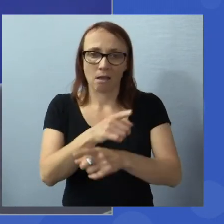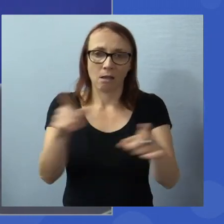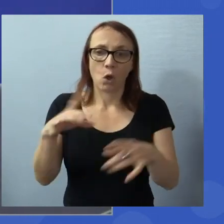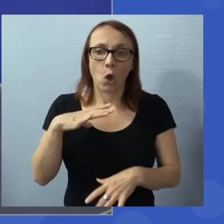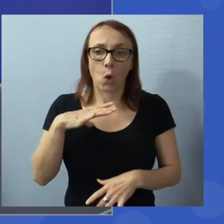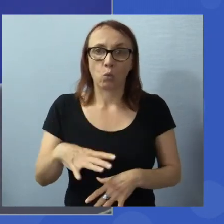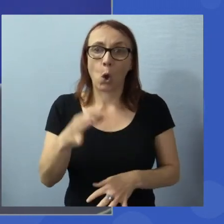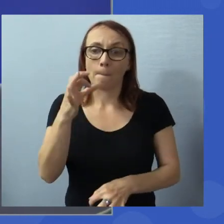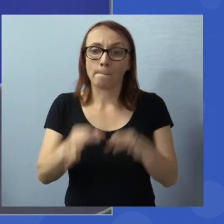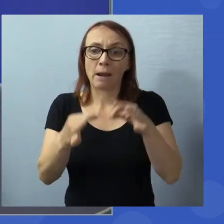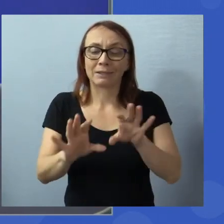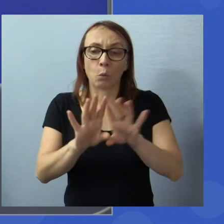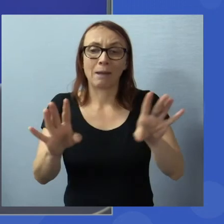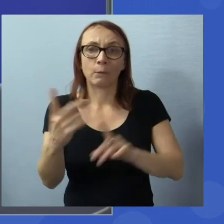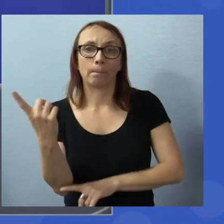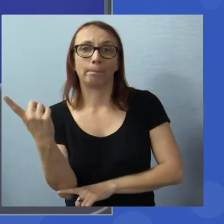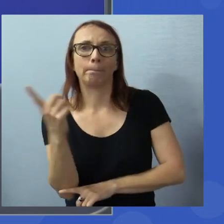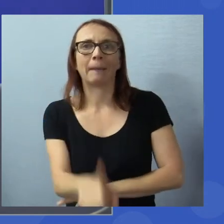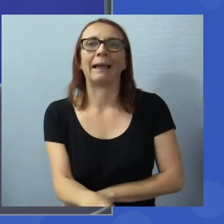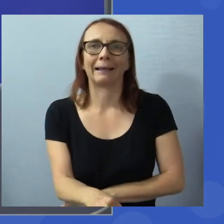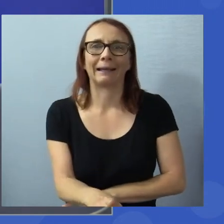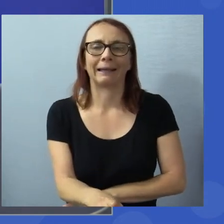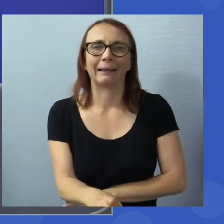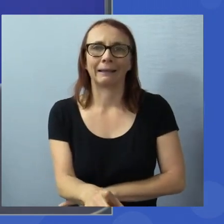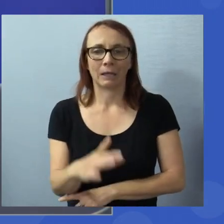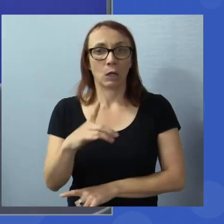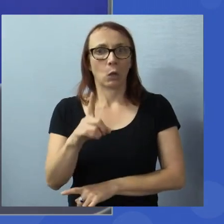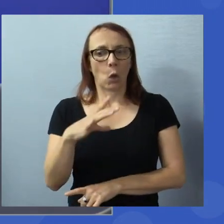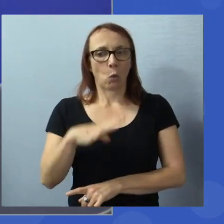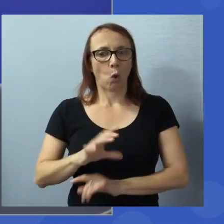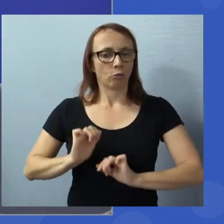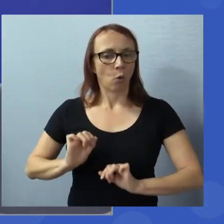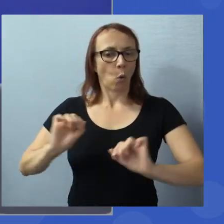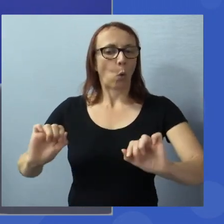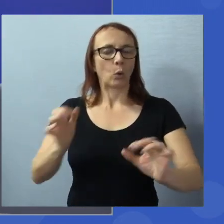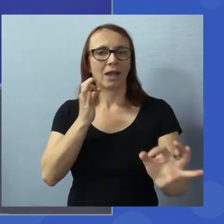political panel back and that you wanted to decide which questions to ask them